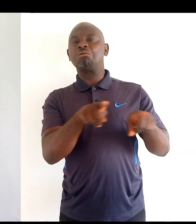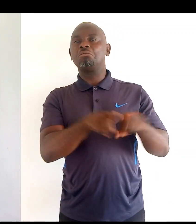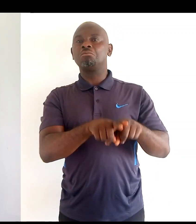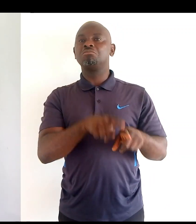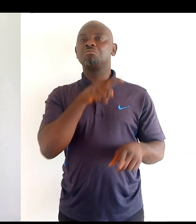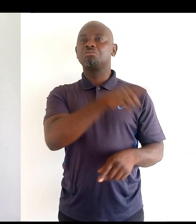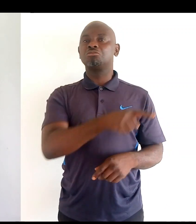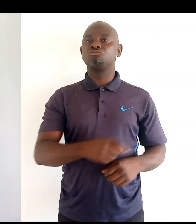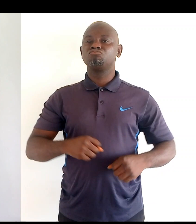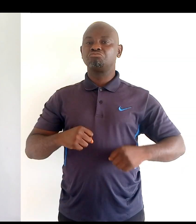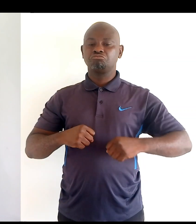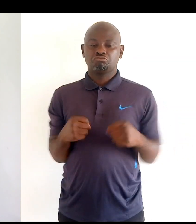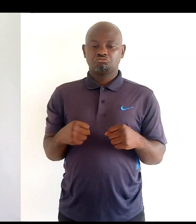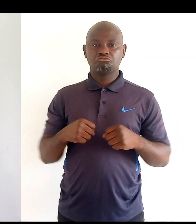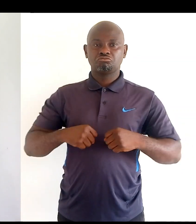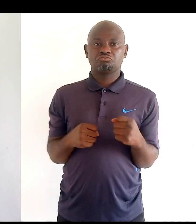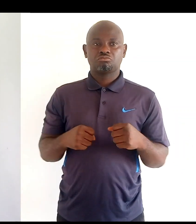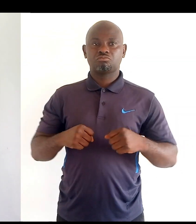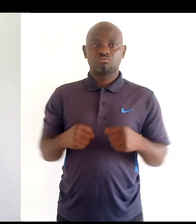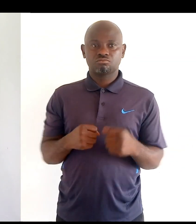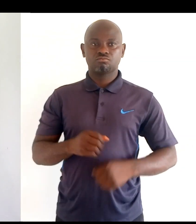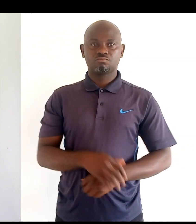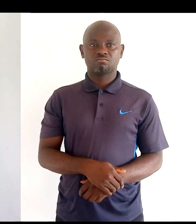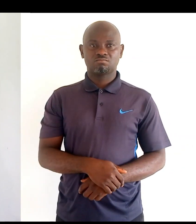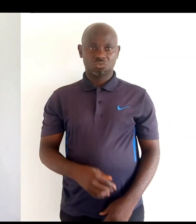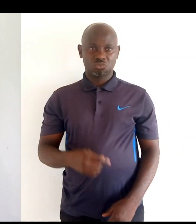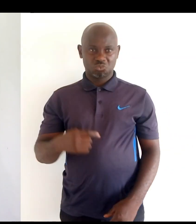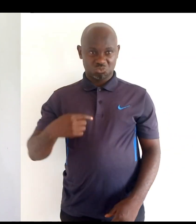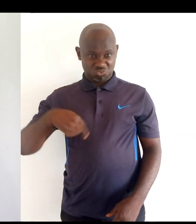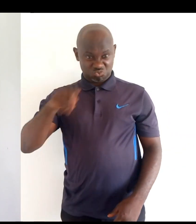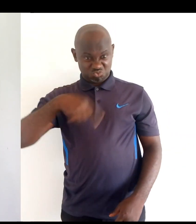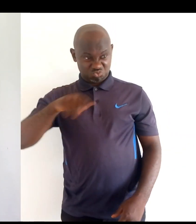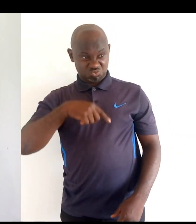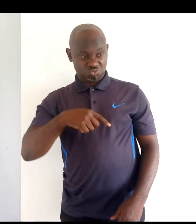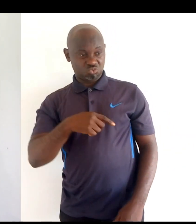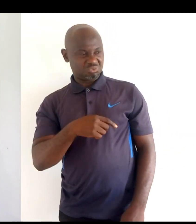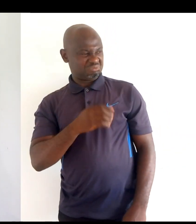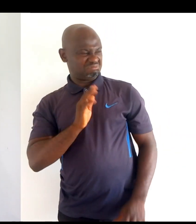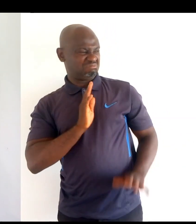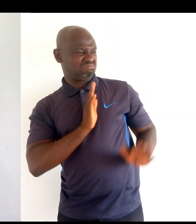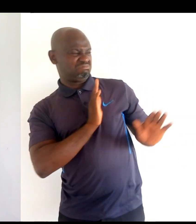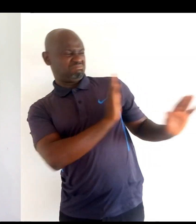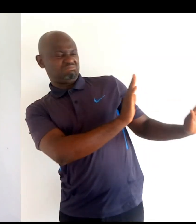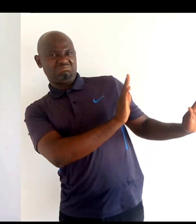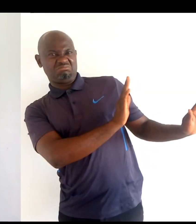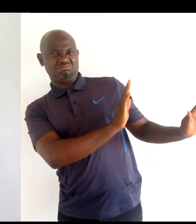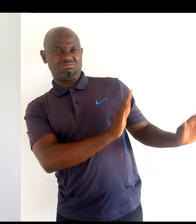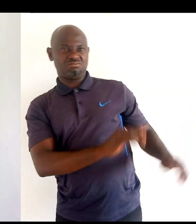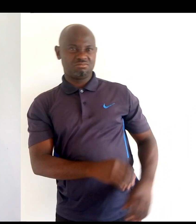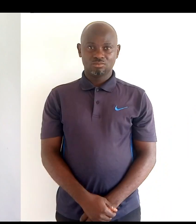on. Sometimes it might take a couple of months or sometimes years for them to be become full